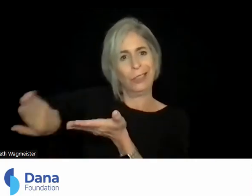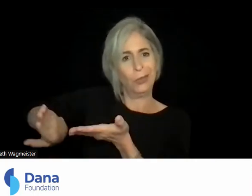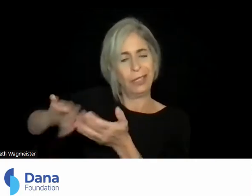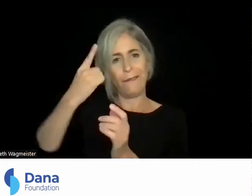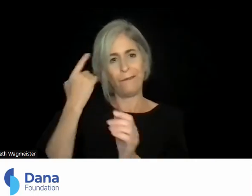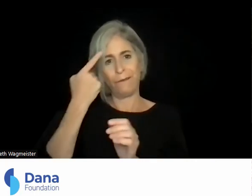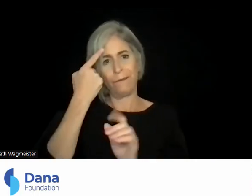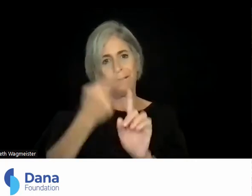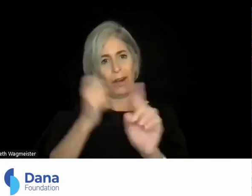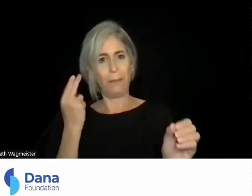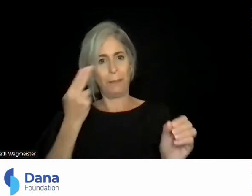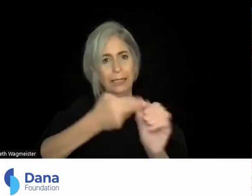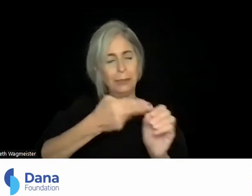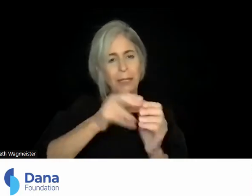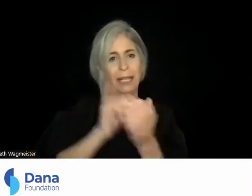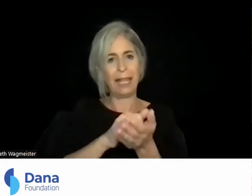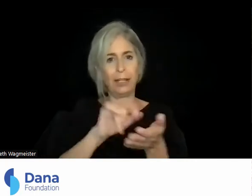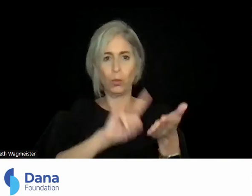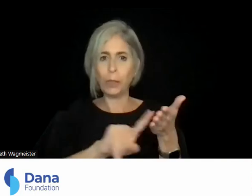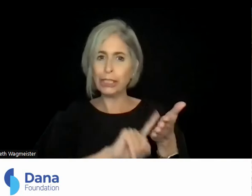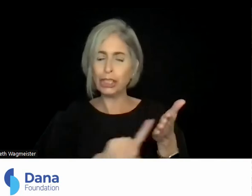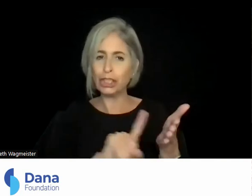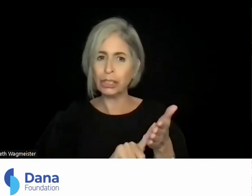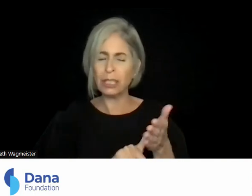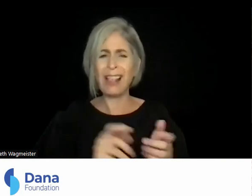it is unjust when some people, some groups of people are categorically